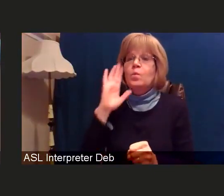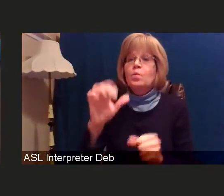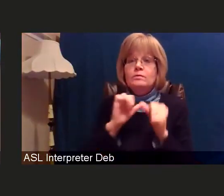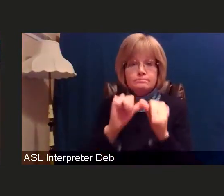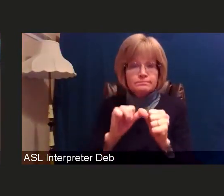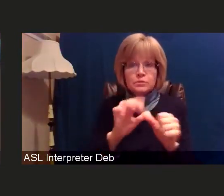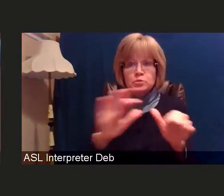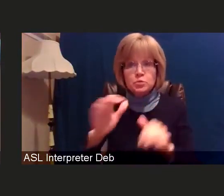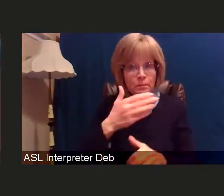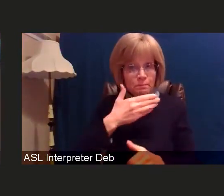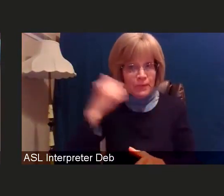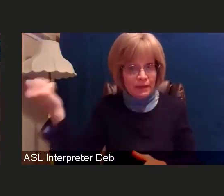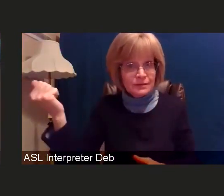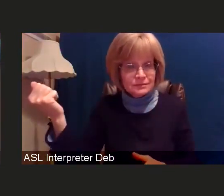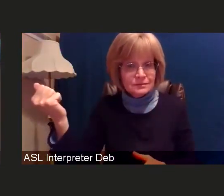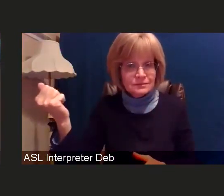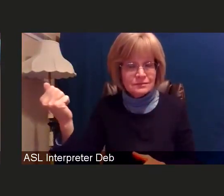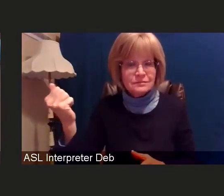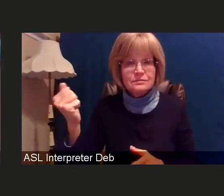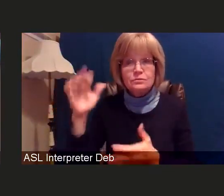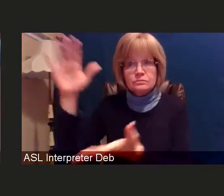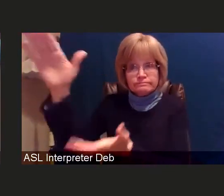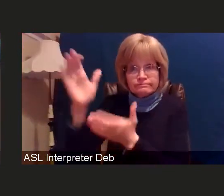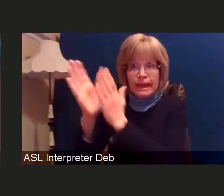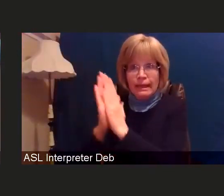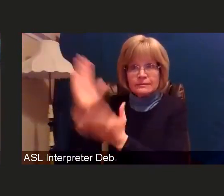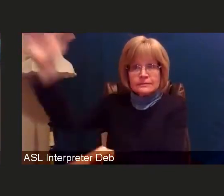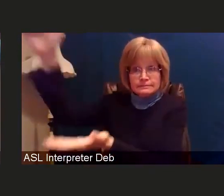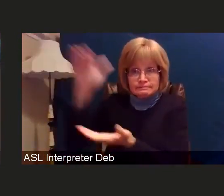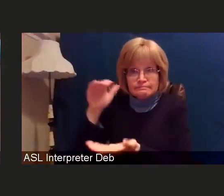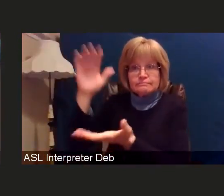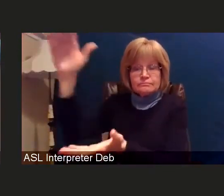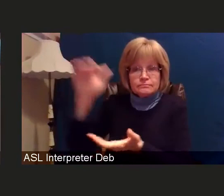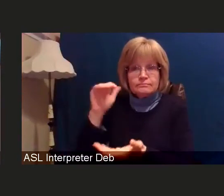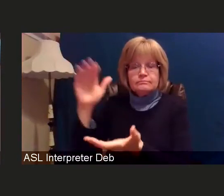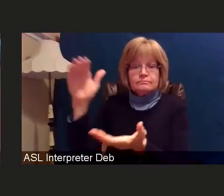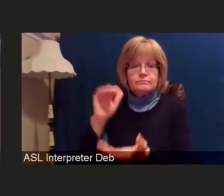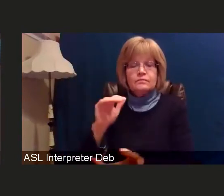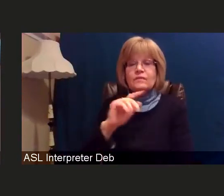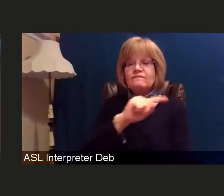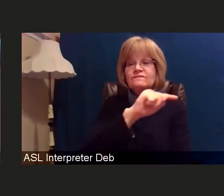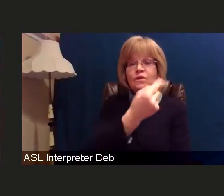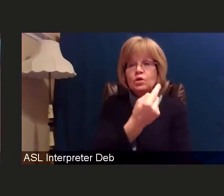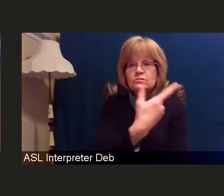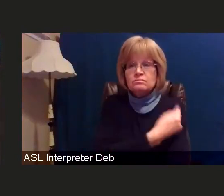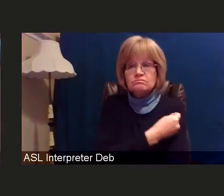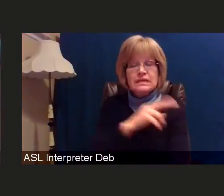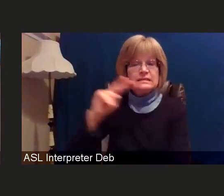to obtain as much COVID-19 vaccine, be it a first dose or a second dose as possible.